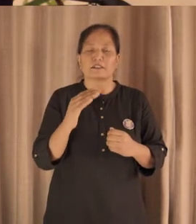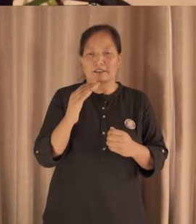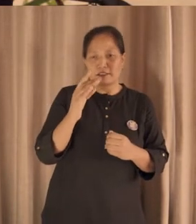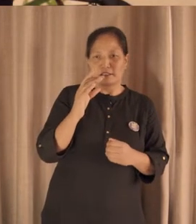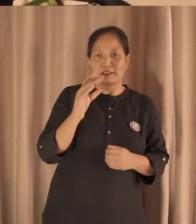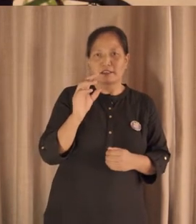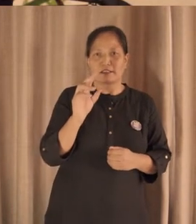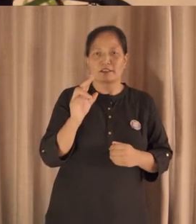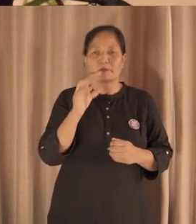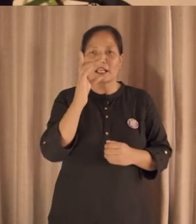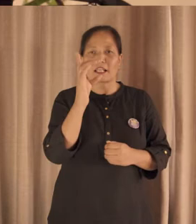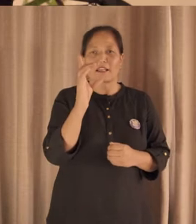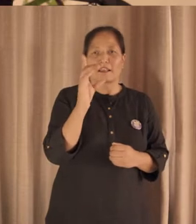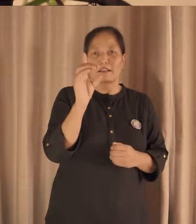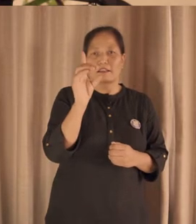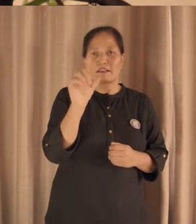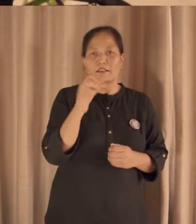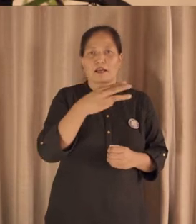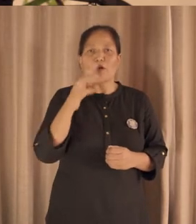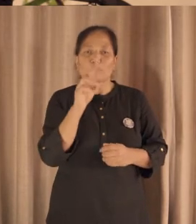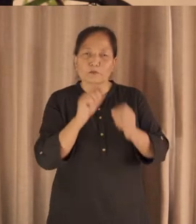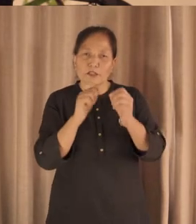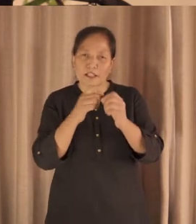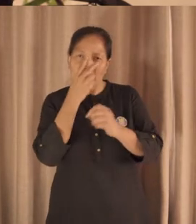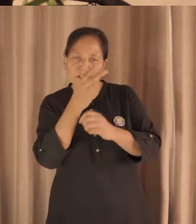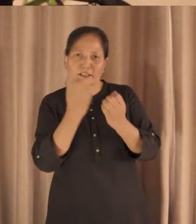making of the second constitution unlike the first one. The owning of the issues that were